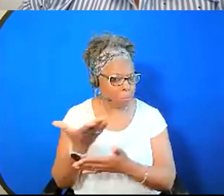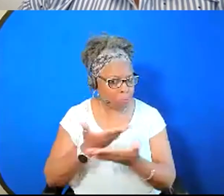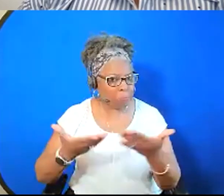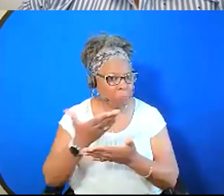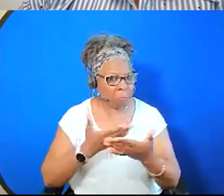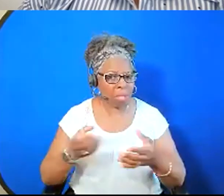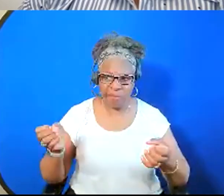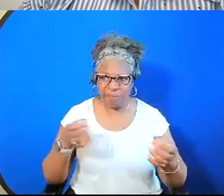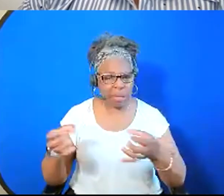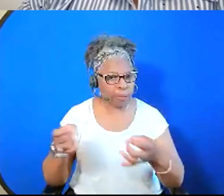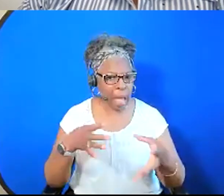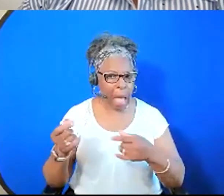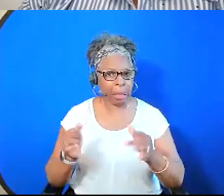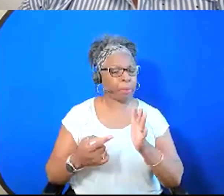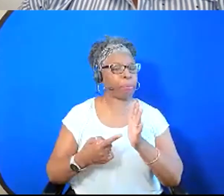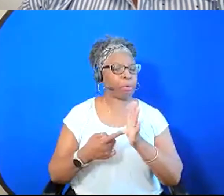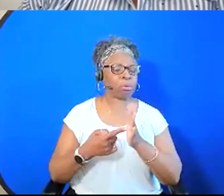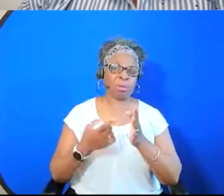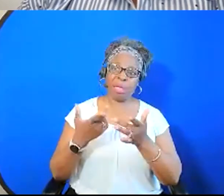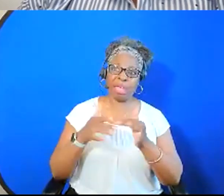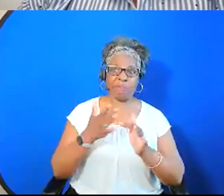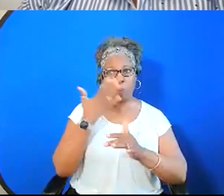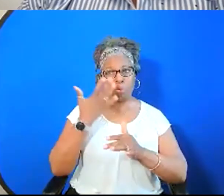you have the right not to speak, if you wish, and you know that you can